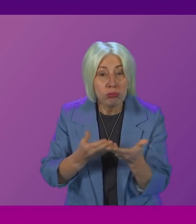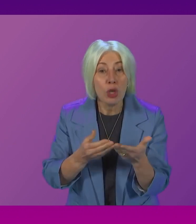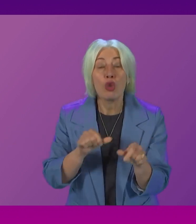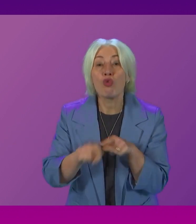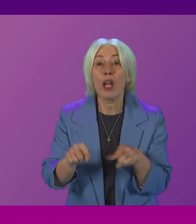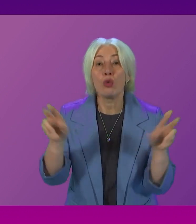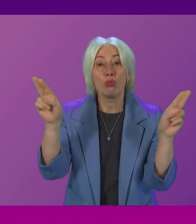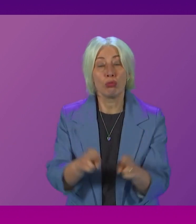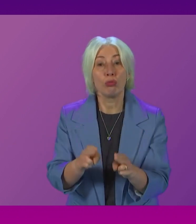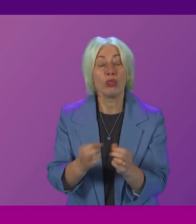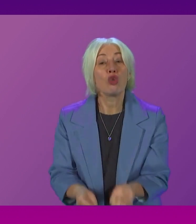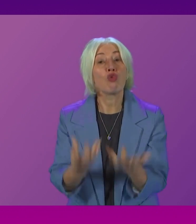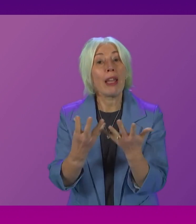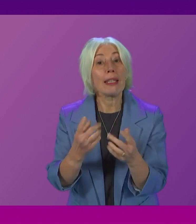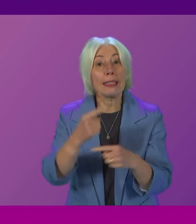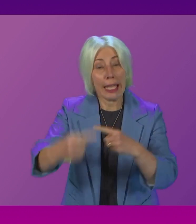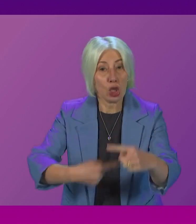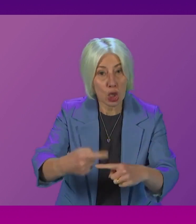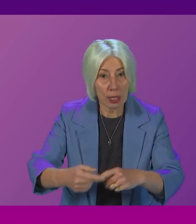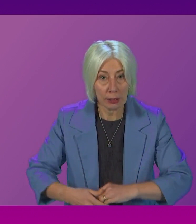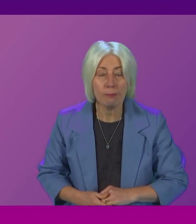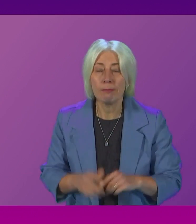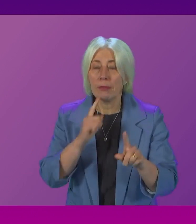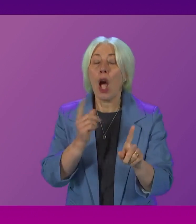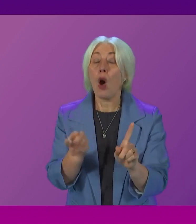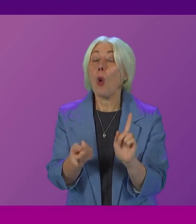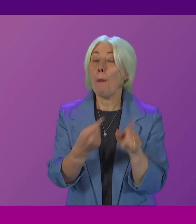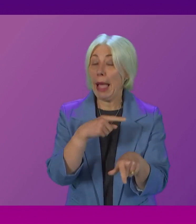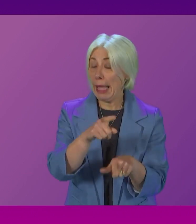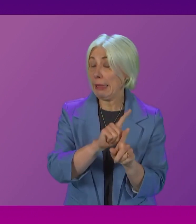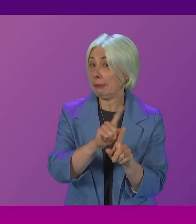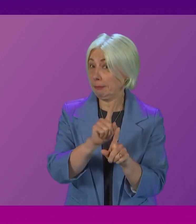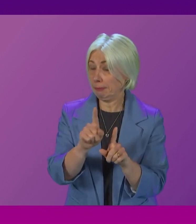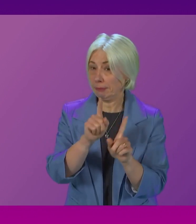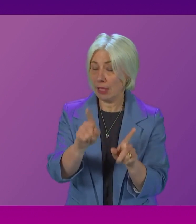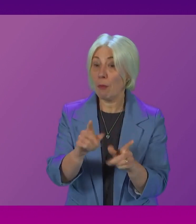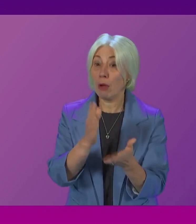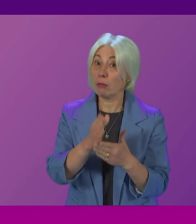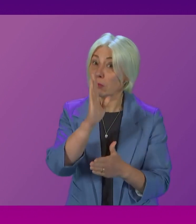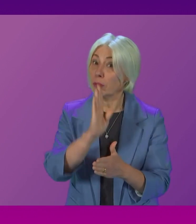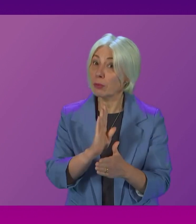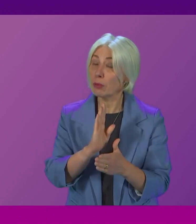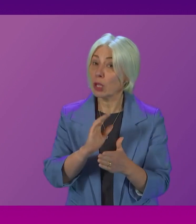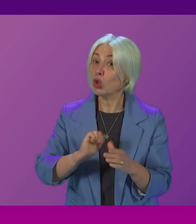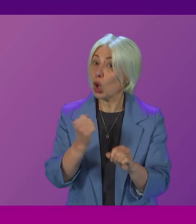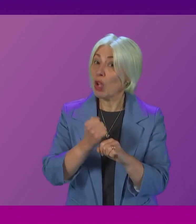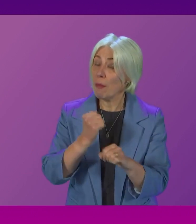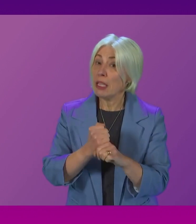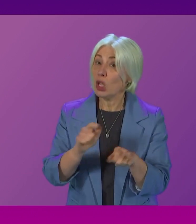I will come directly to that issue in a second, because it is one that I take very seriously and on which the Government will continue to work very hard,